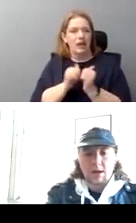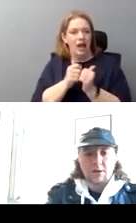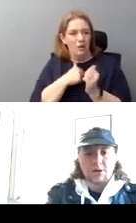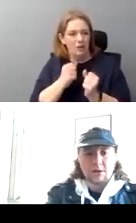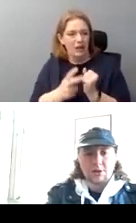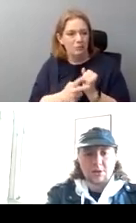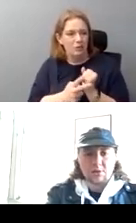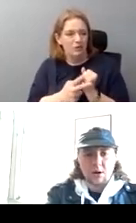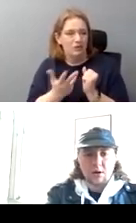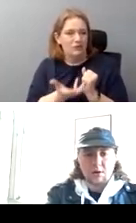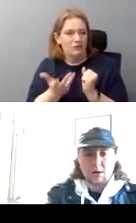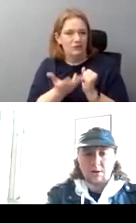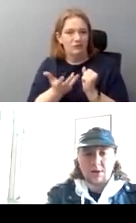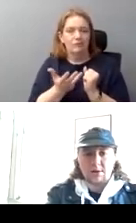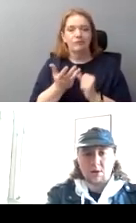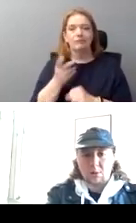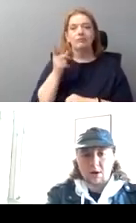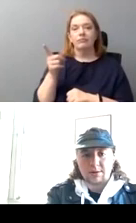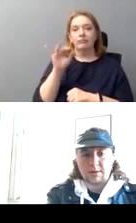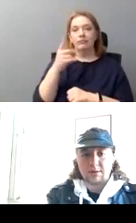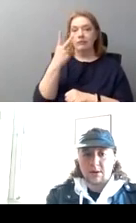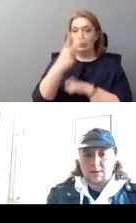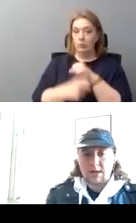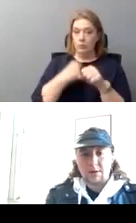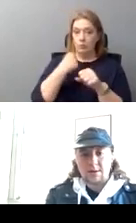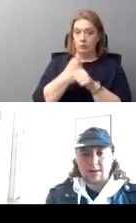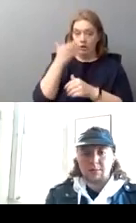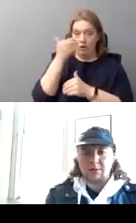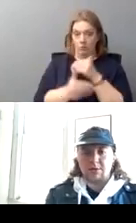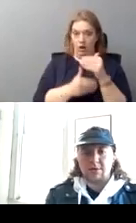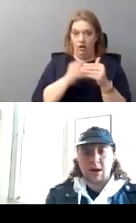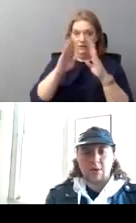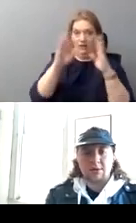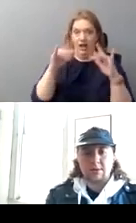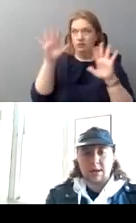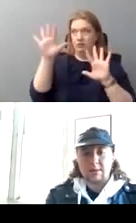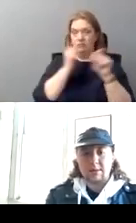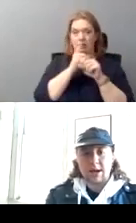undertook a two-year-long process of stabilizing and preserving the house as it stands today.